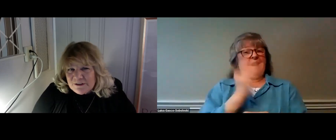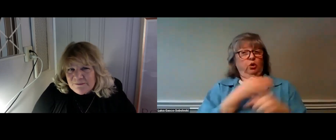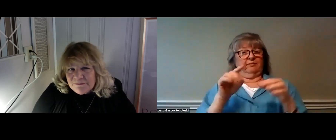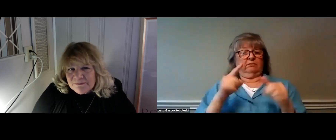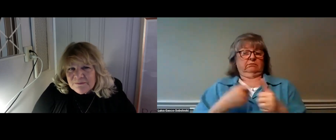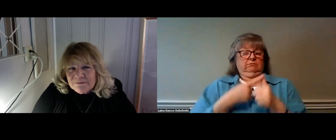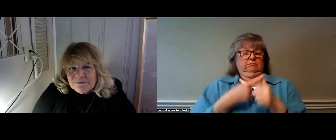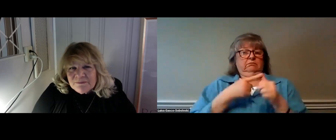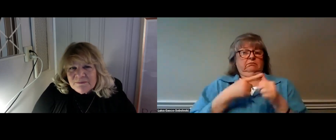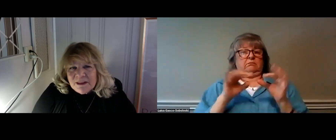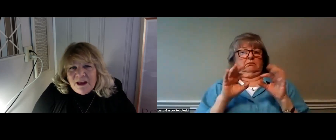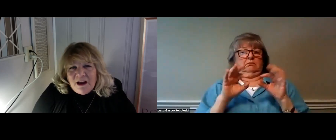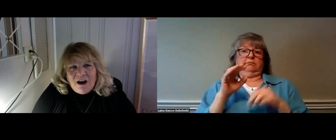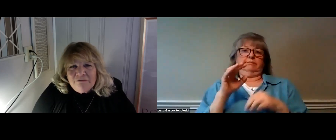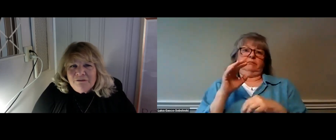a good lip reader as a result. American Sign Language, our first